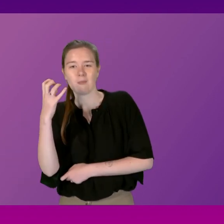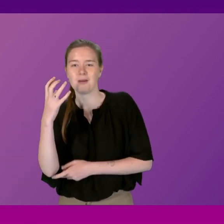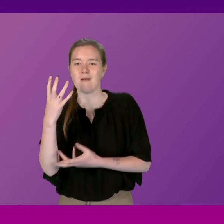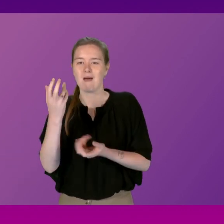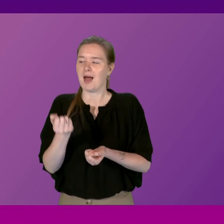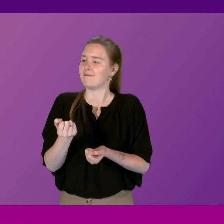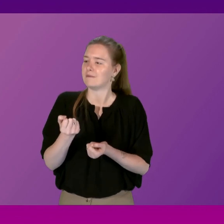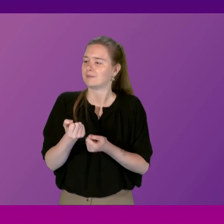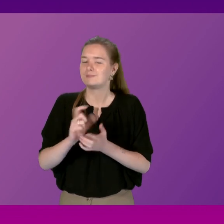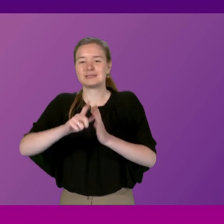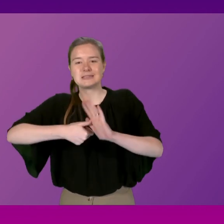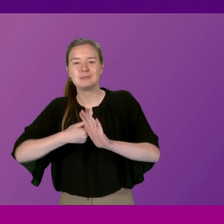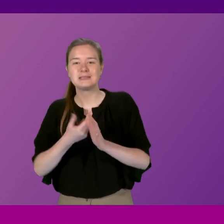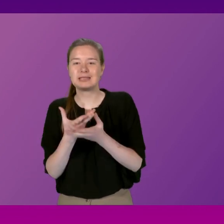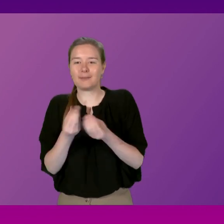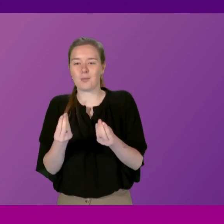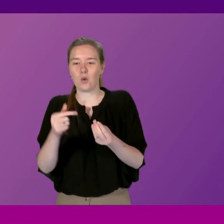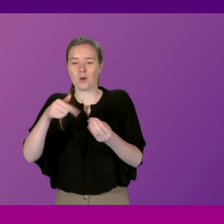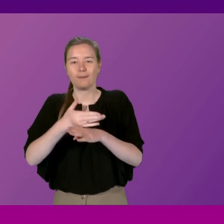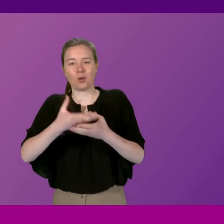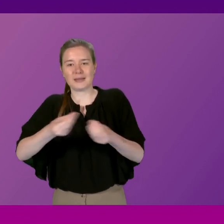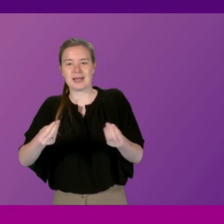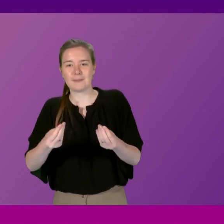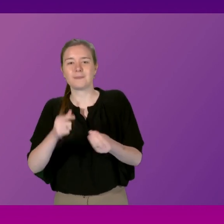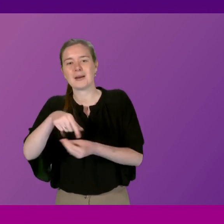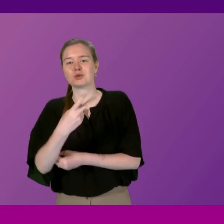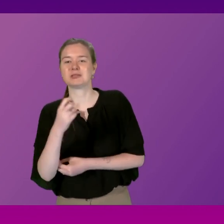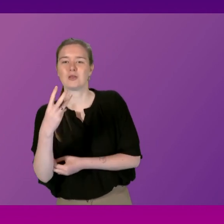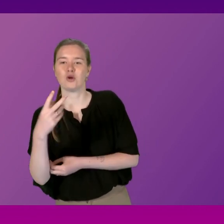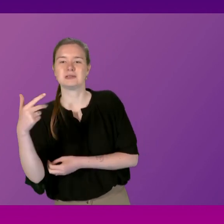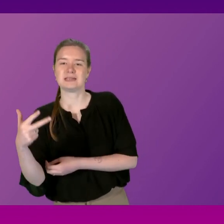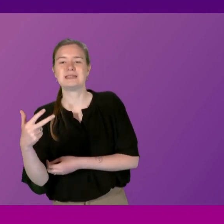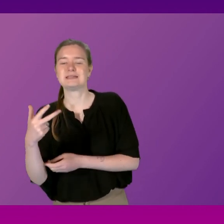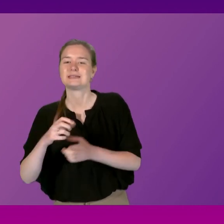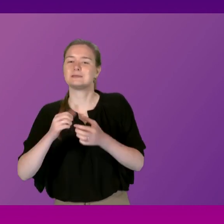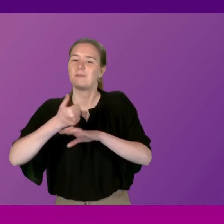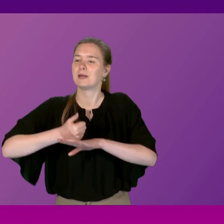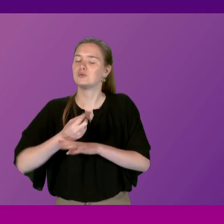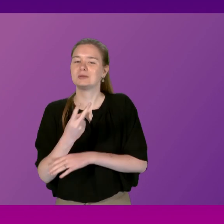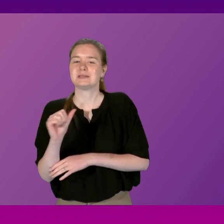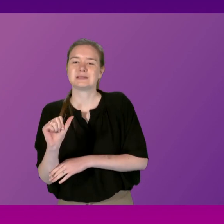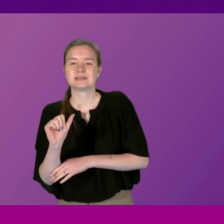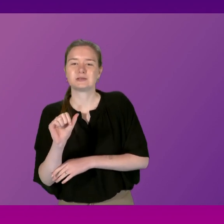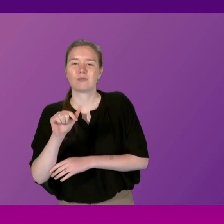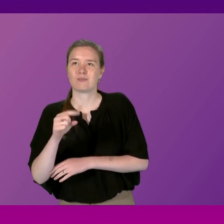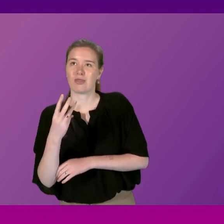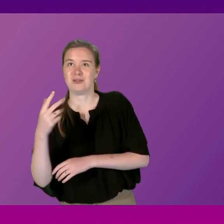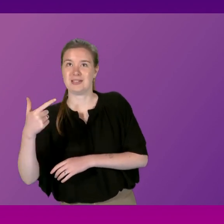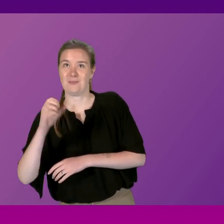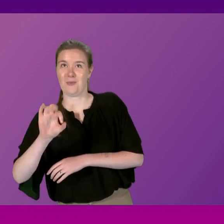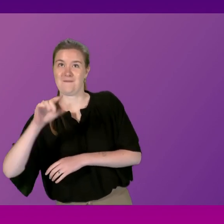the disability employment gap by 2038 from the 2016 baseline of 37.4 per cent.